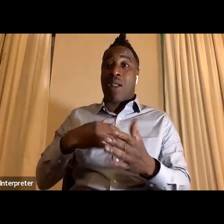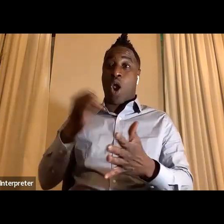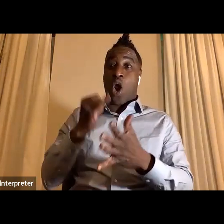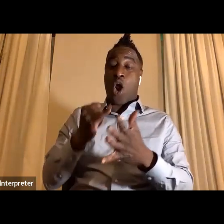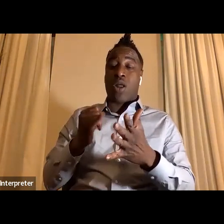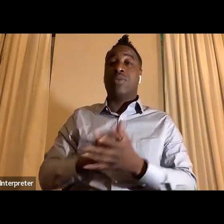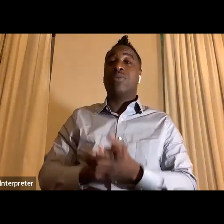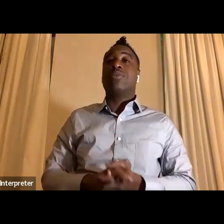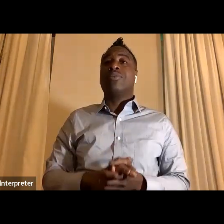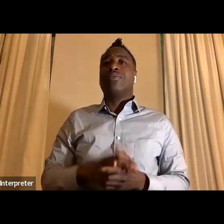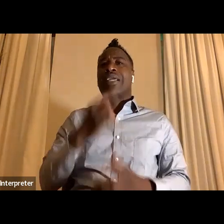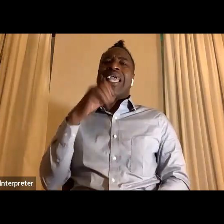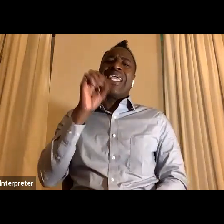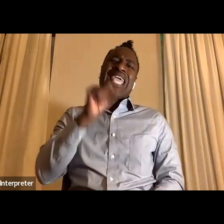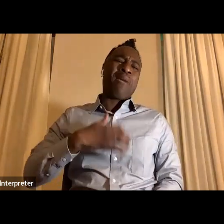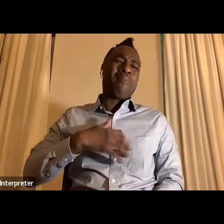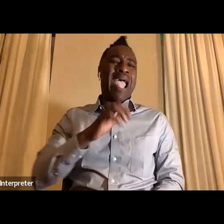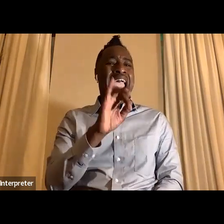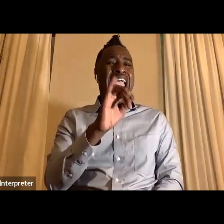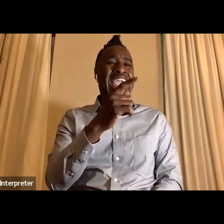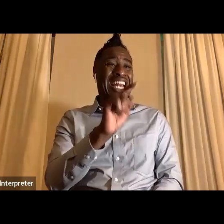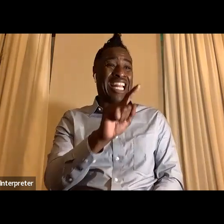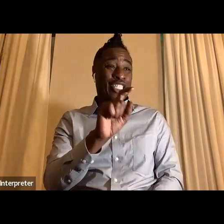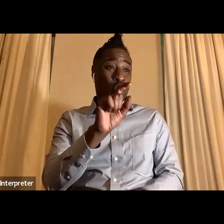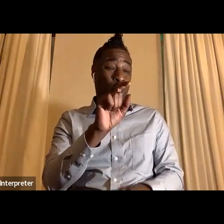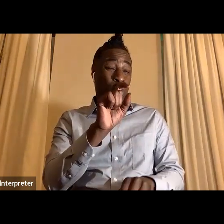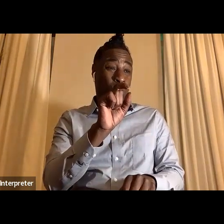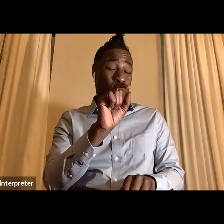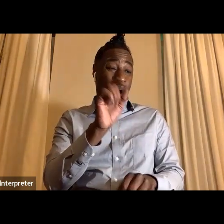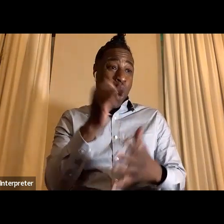Yeah, my digital work is my fun work and then my paintings like my serious stuff.